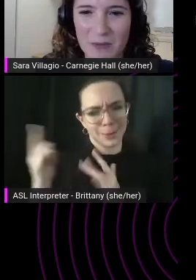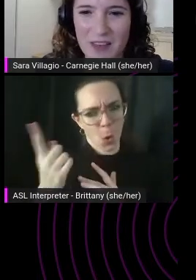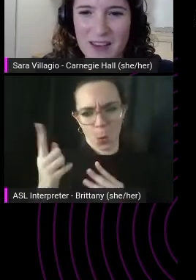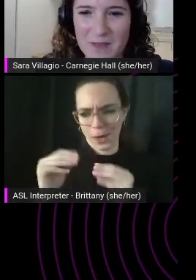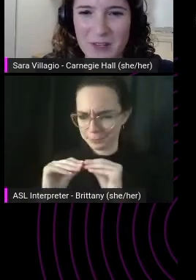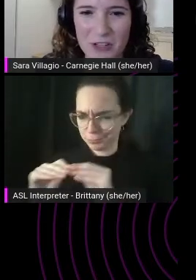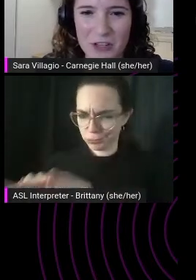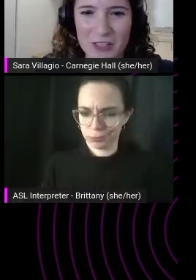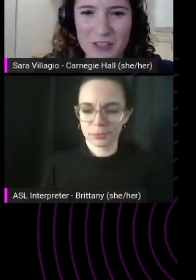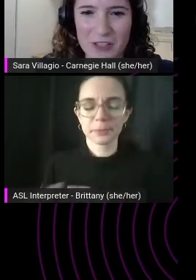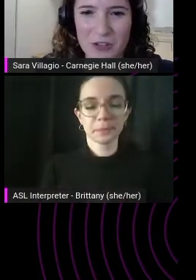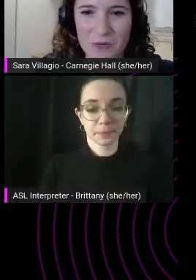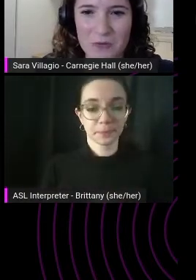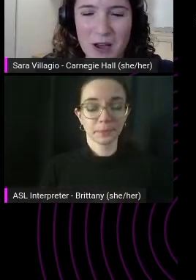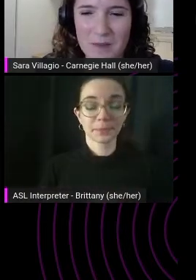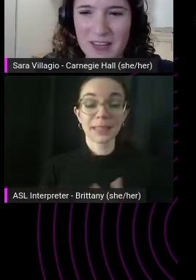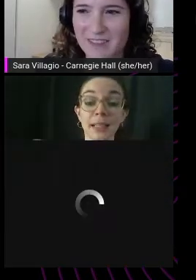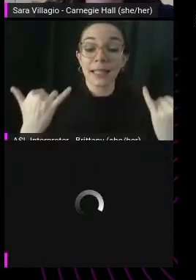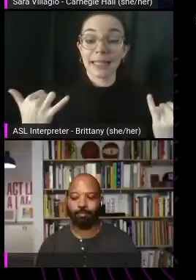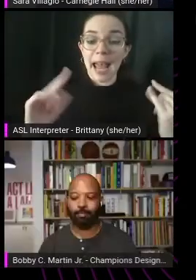And with that, I'm going to turn it to Bobby.